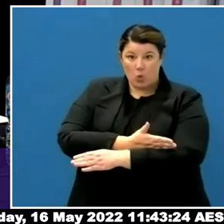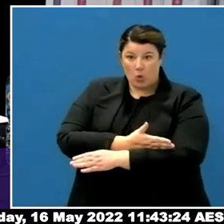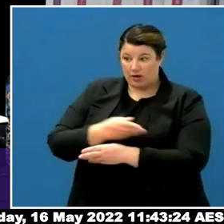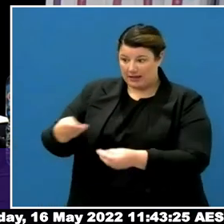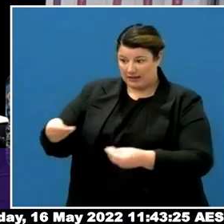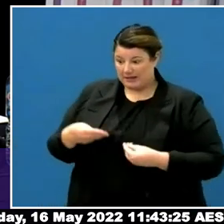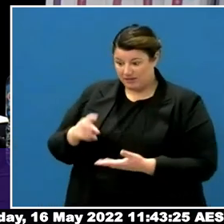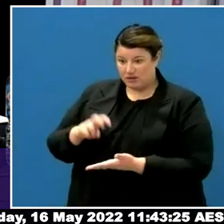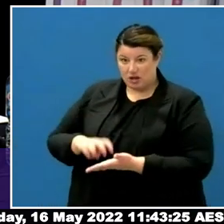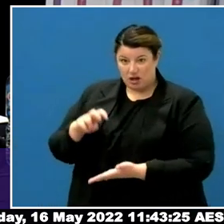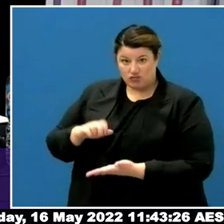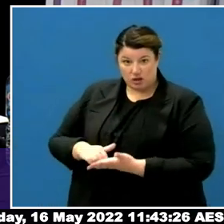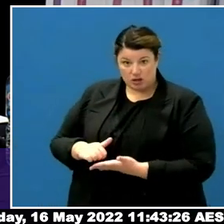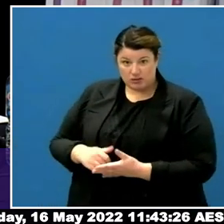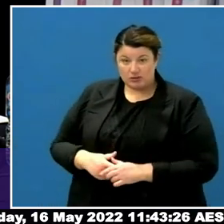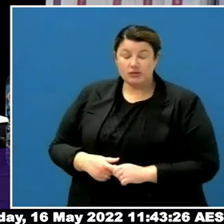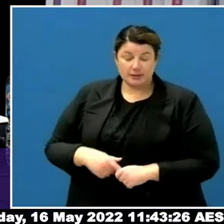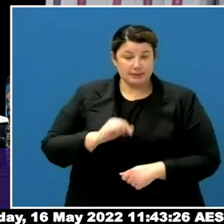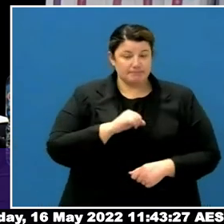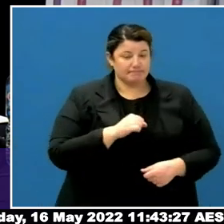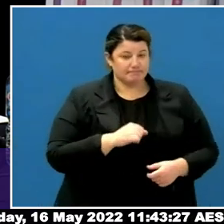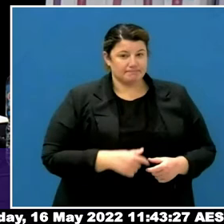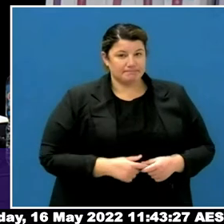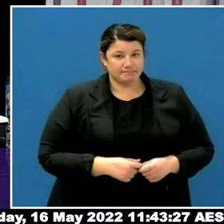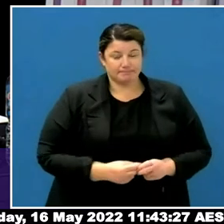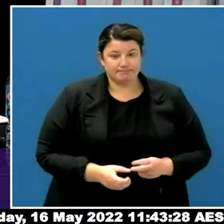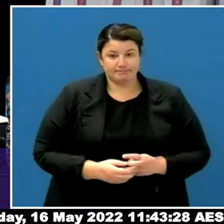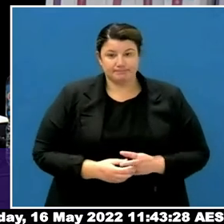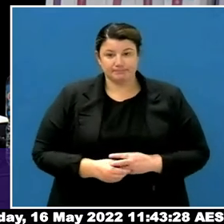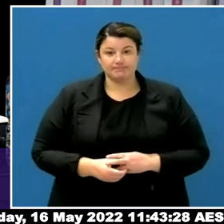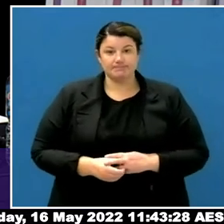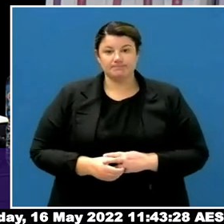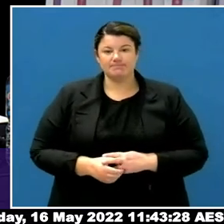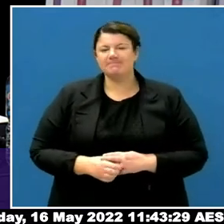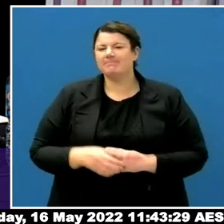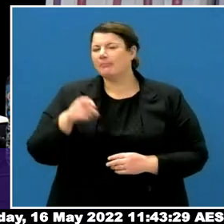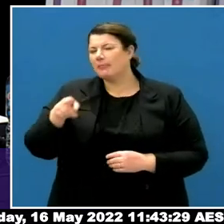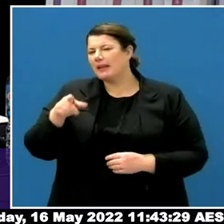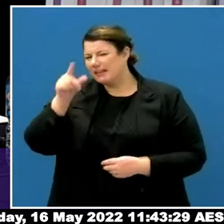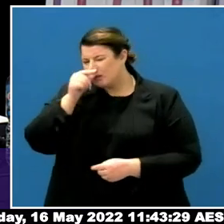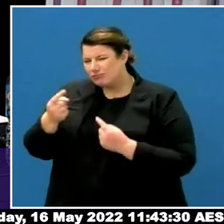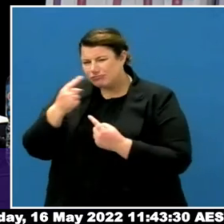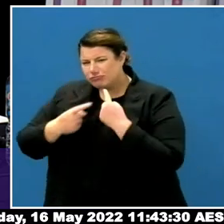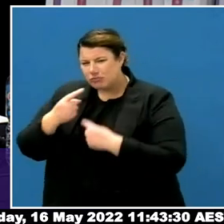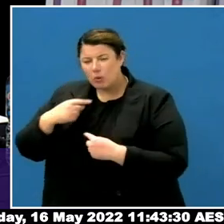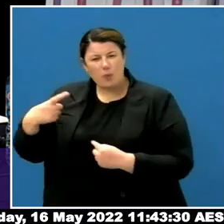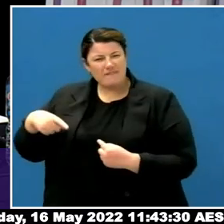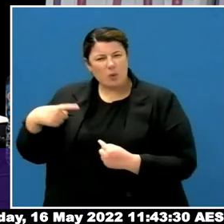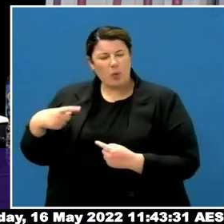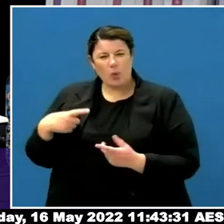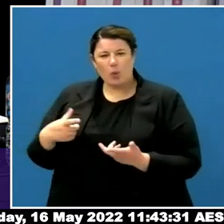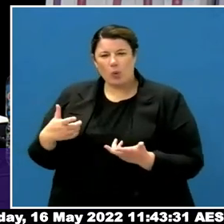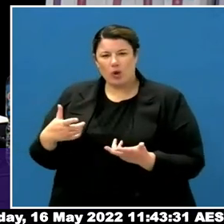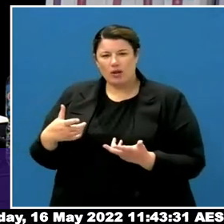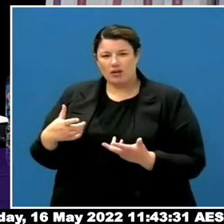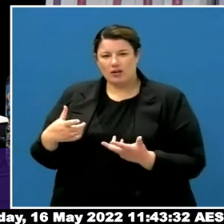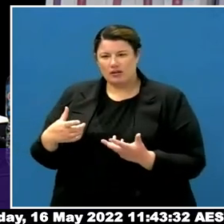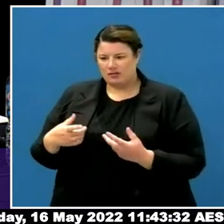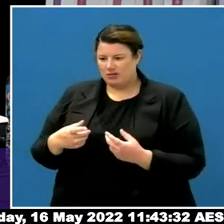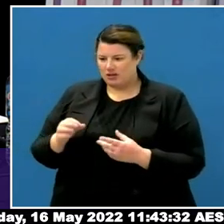Yes. CHAIR: Okay. I understand. Thank you. MR FOGARTY: Are you able to explain why it was, in my words, a gap in